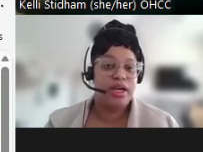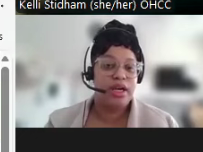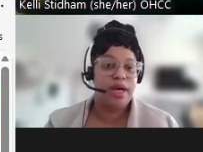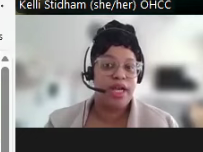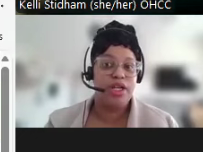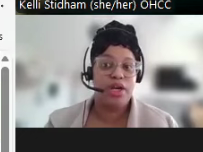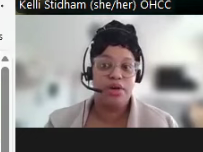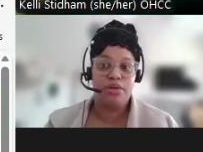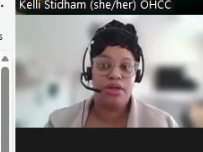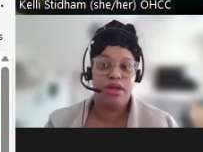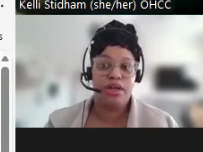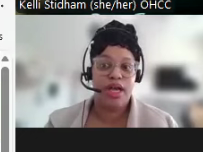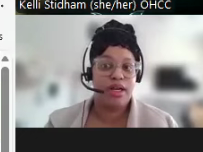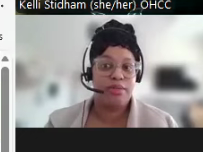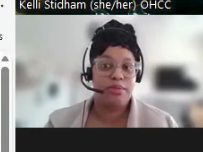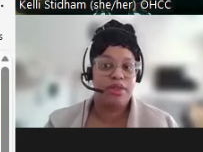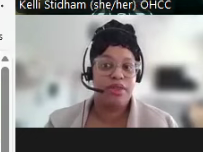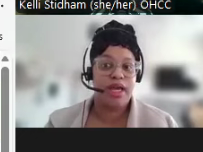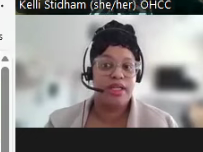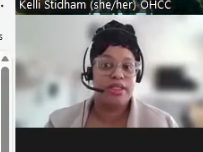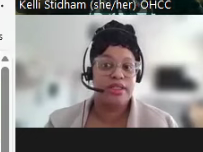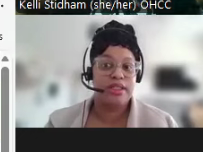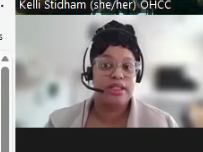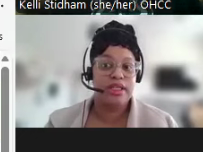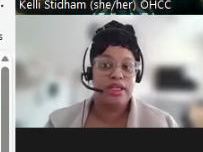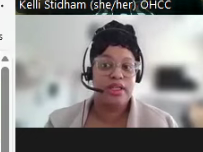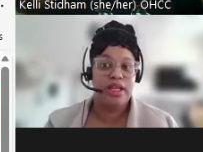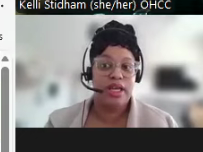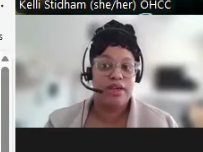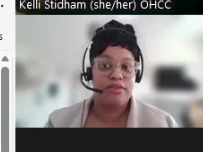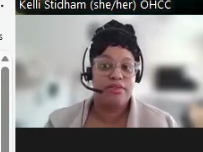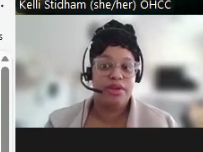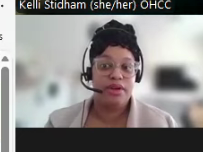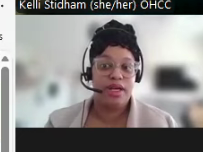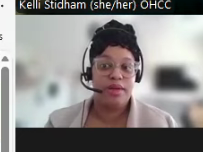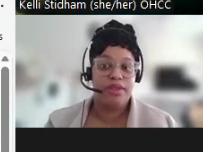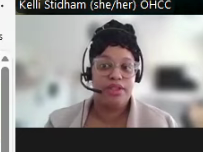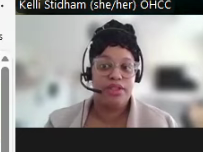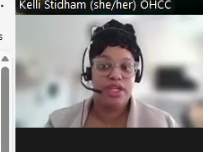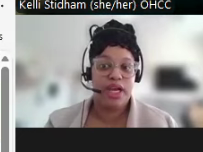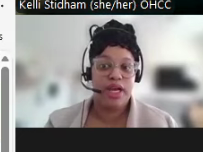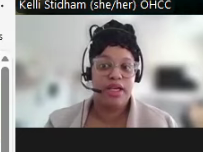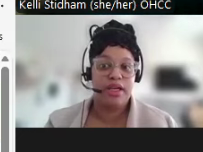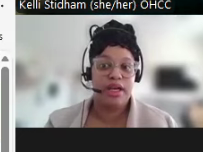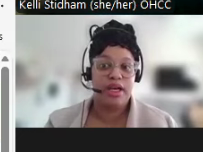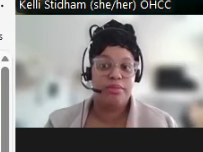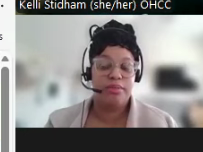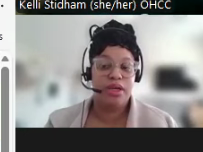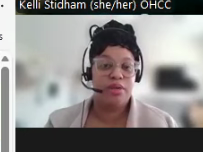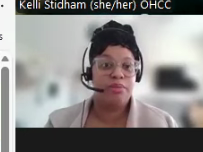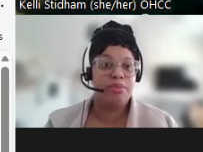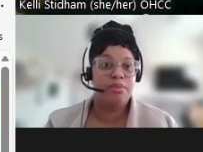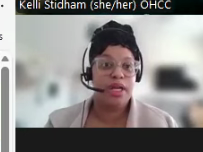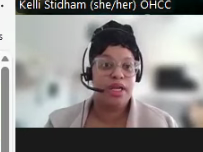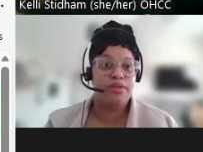Um I know Adam put that